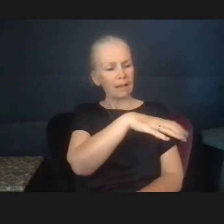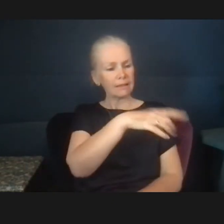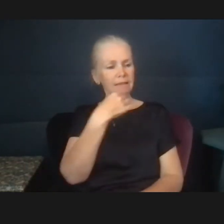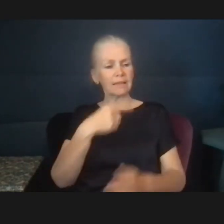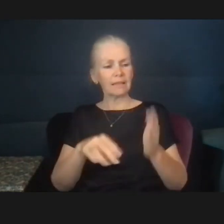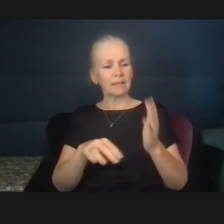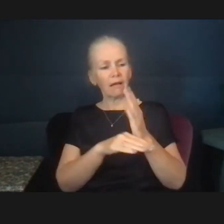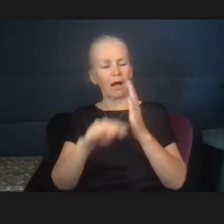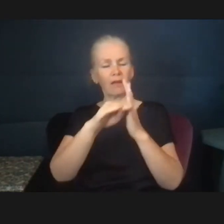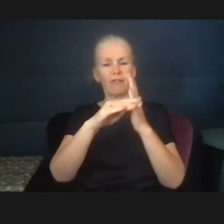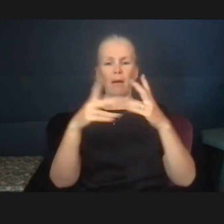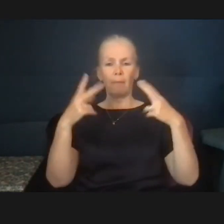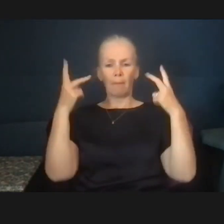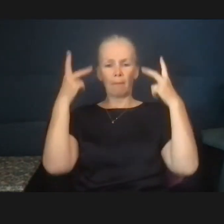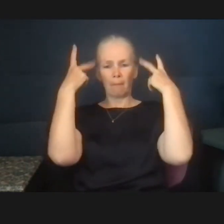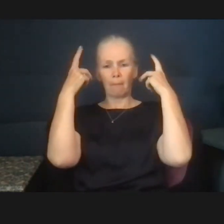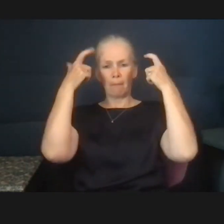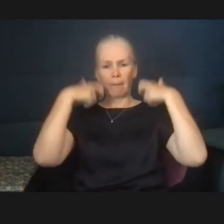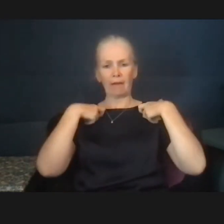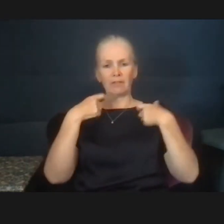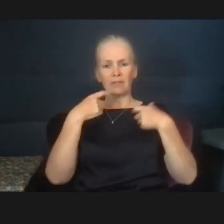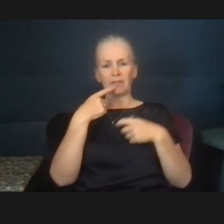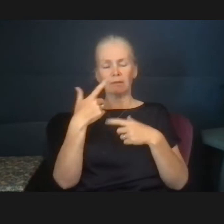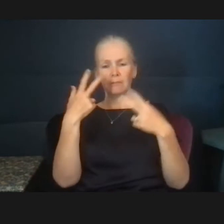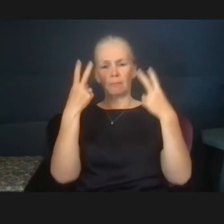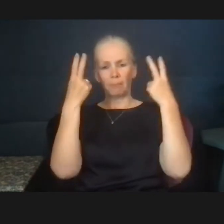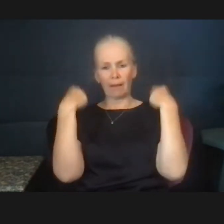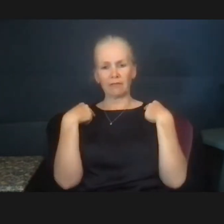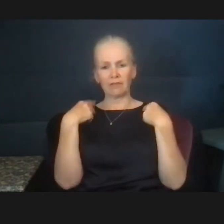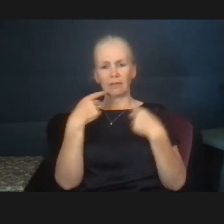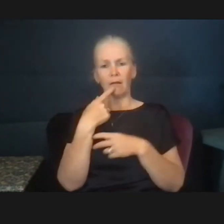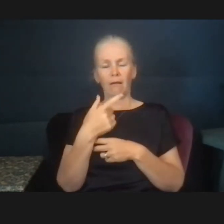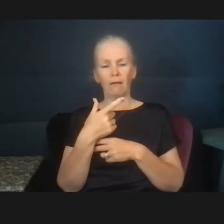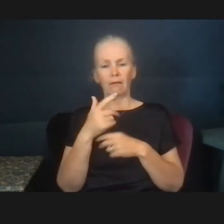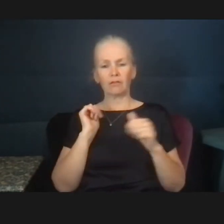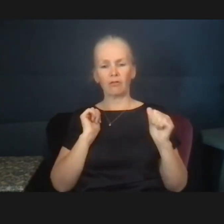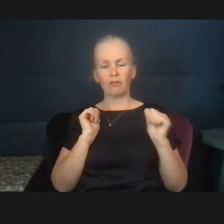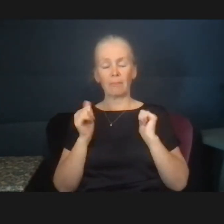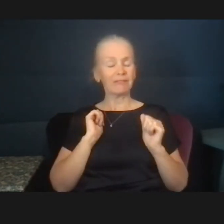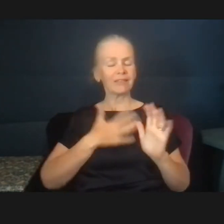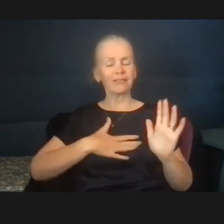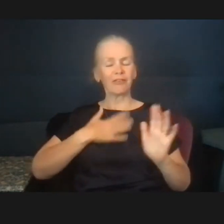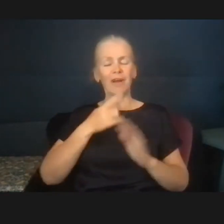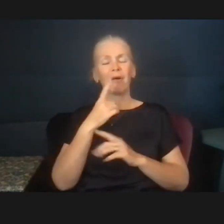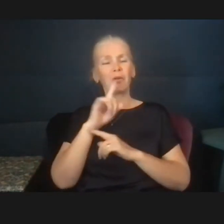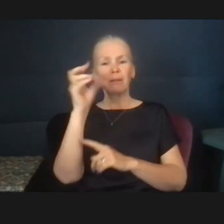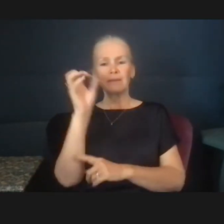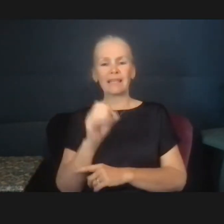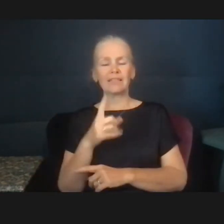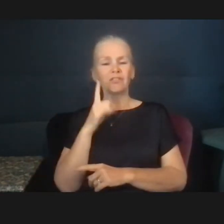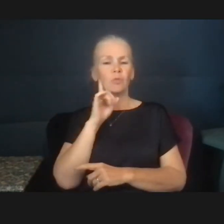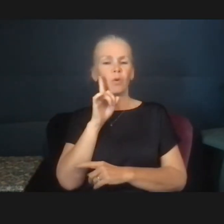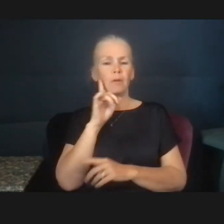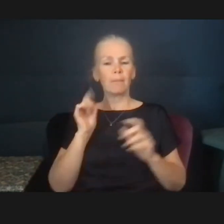barristers. I mean, I was actually looking at the percentages of women barristers and